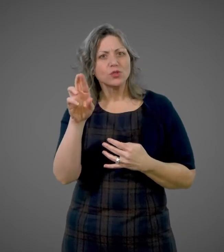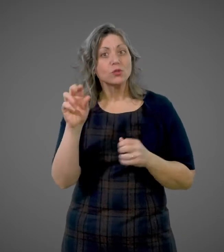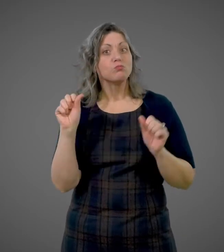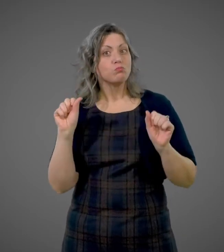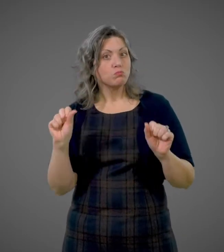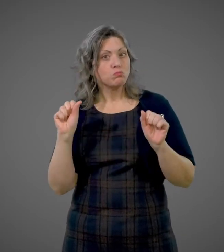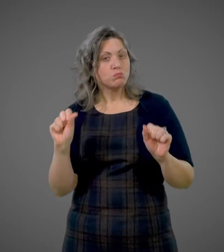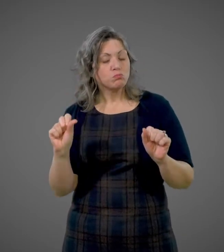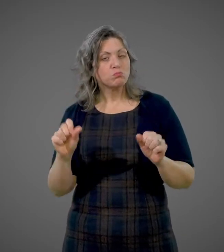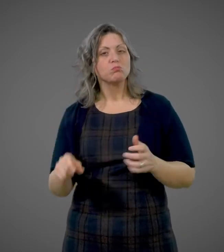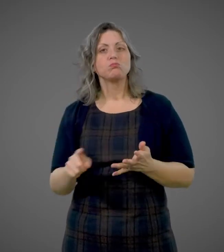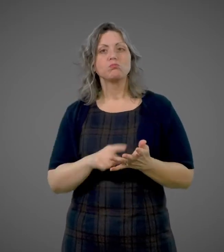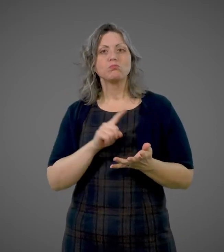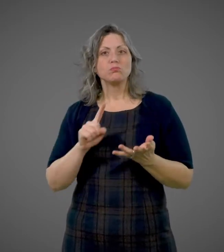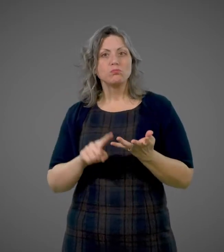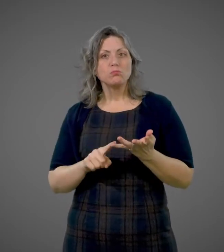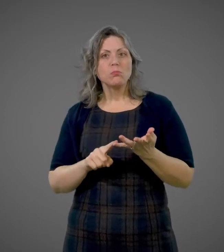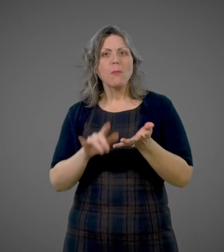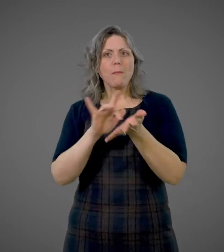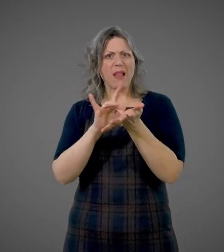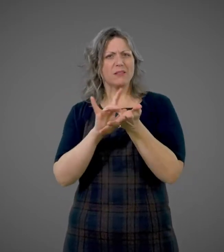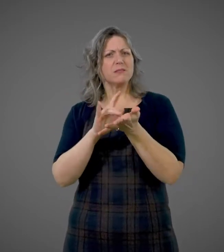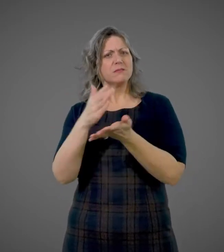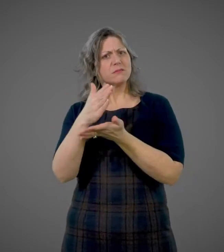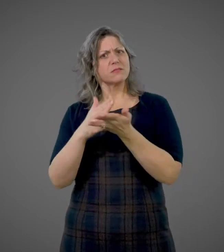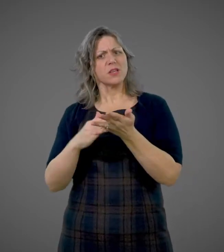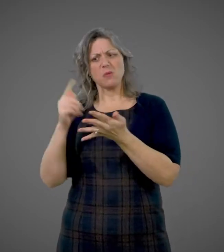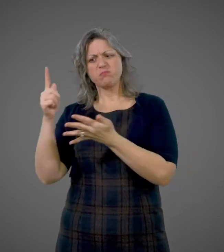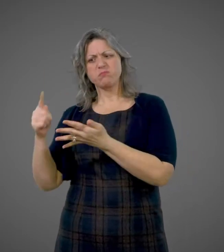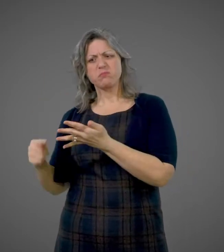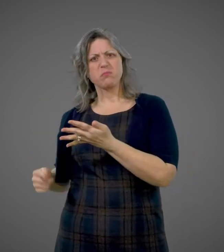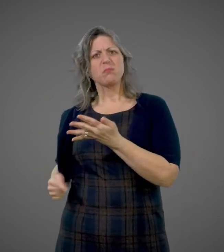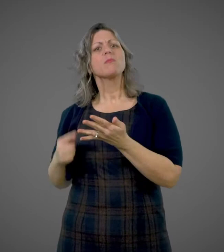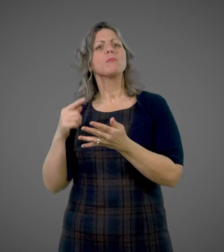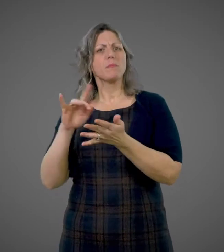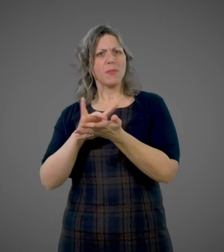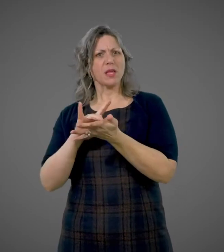Some medications can cause fevers.